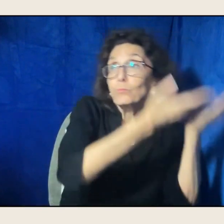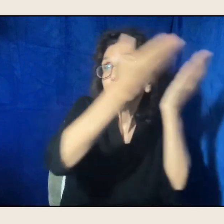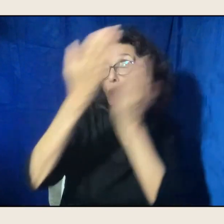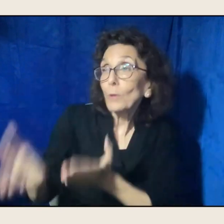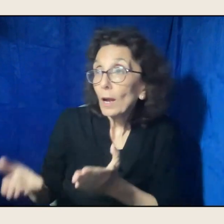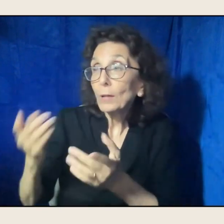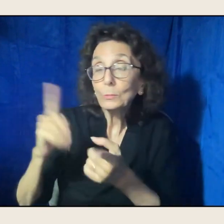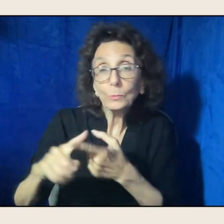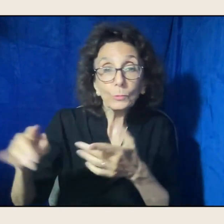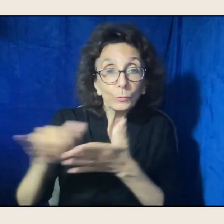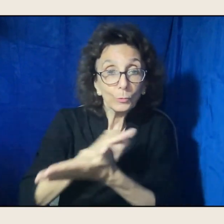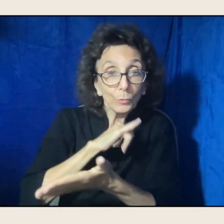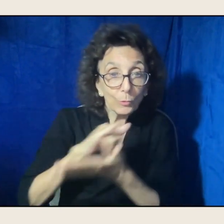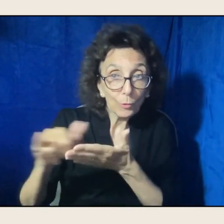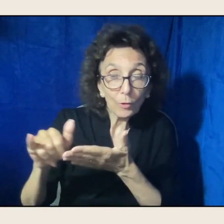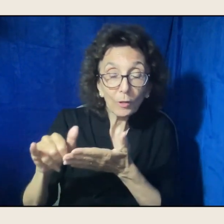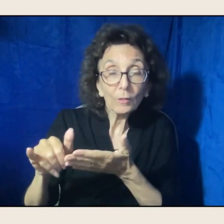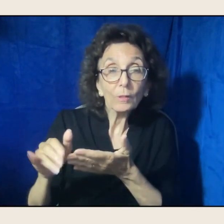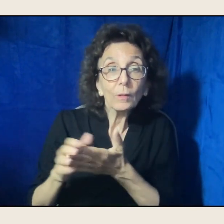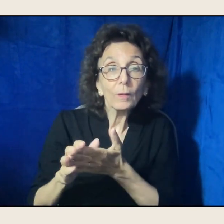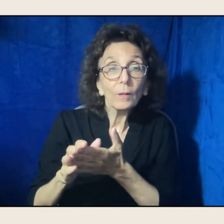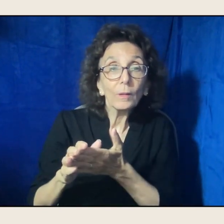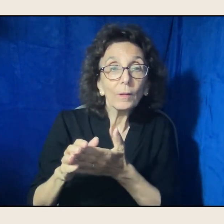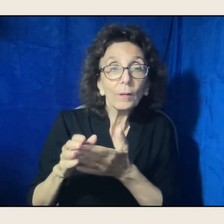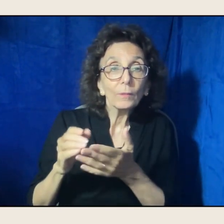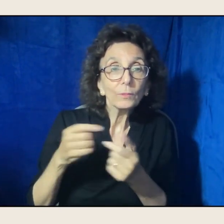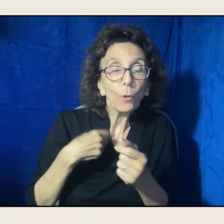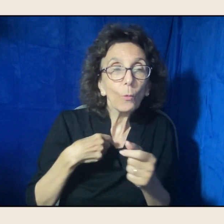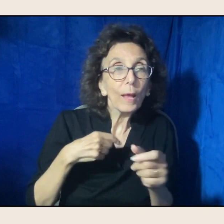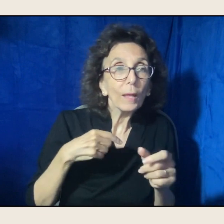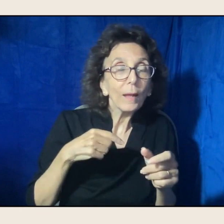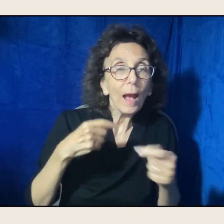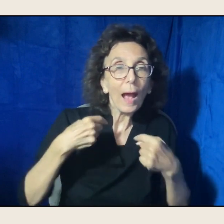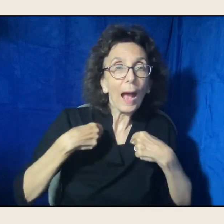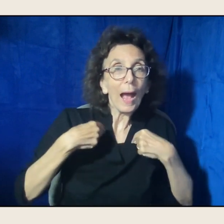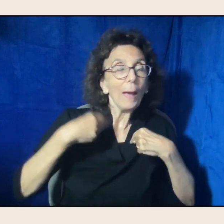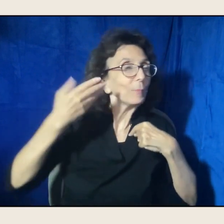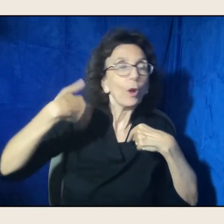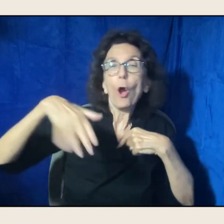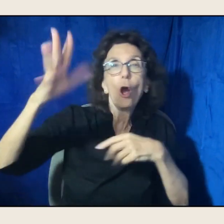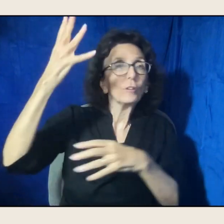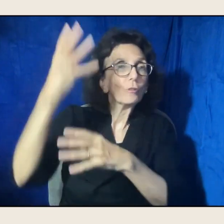And after I'm gone and forgotten, Tracy is working with that neighborhood